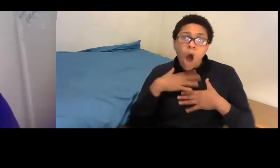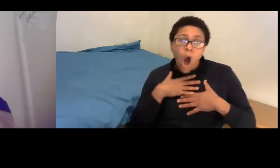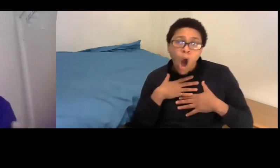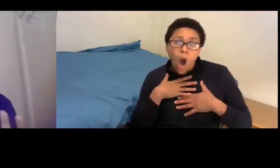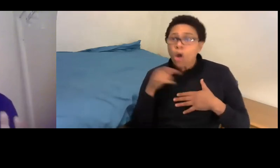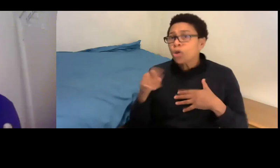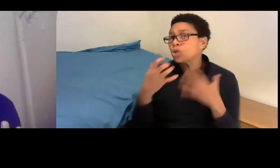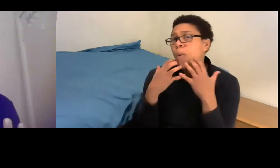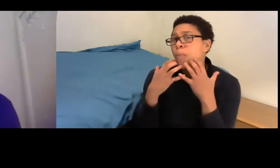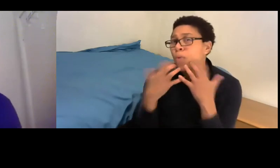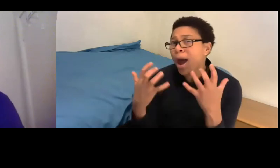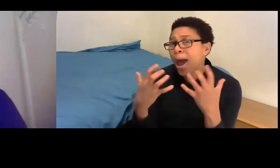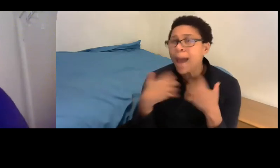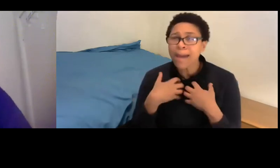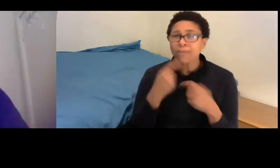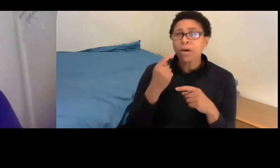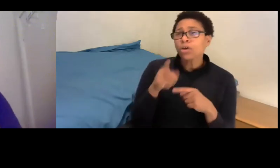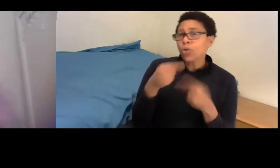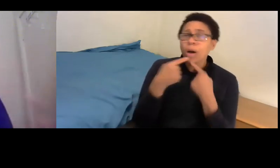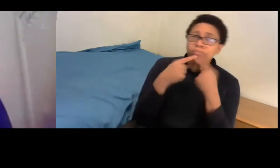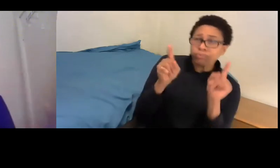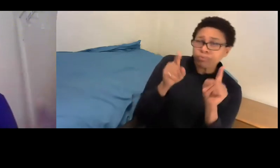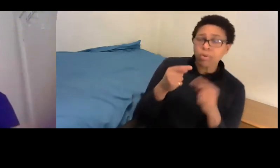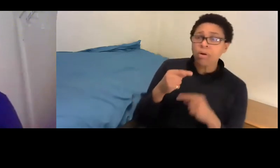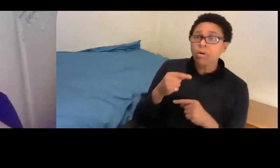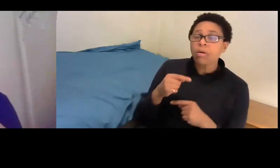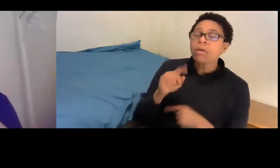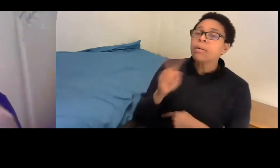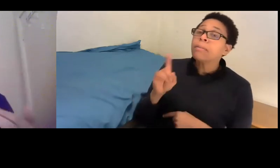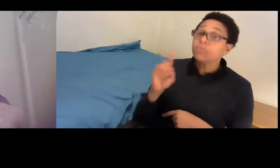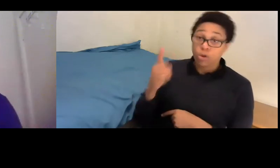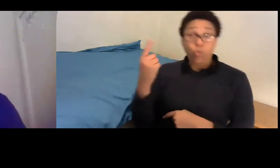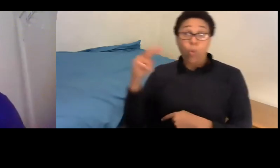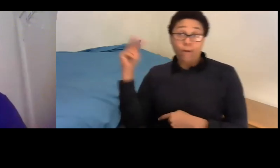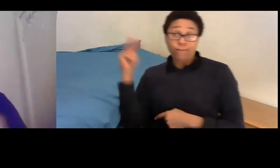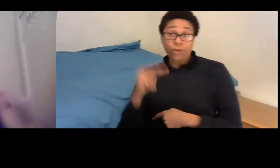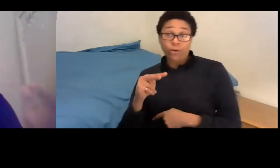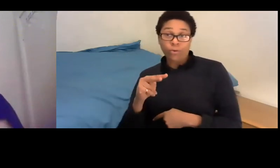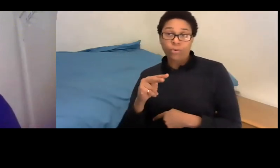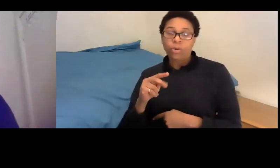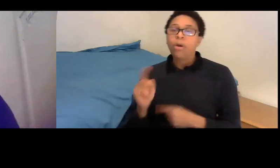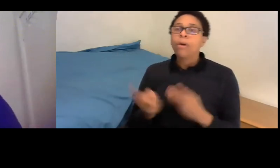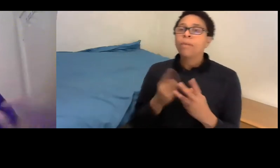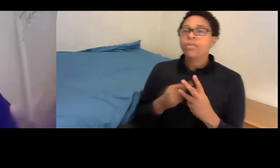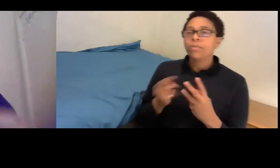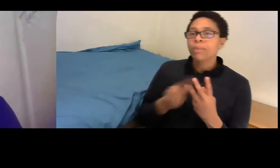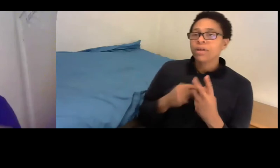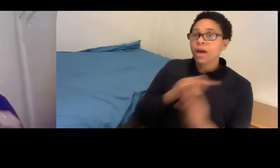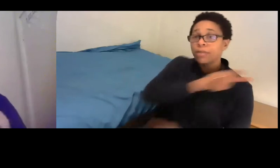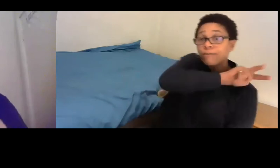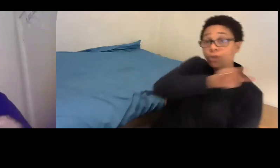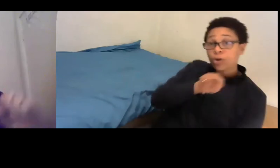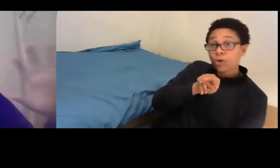speaking out now, on the other side, it will be like gay Muslims, this has never happened. This is disgusting.